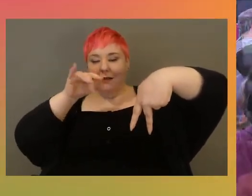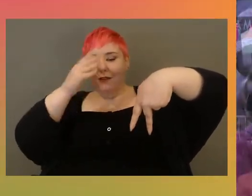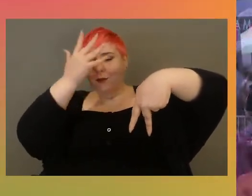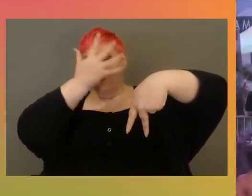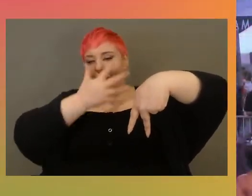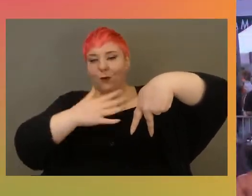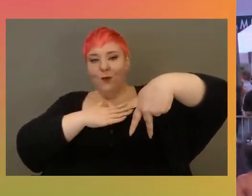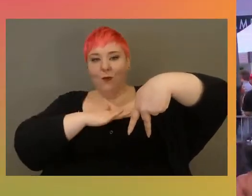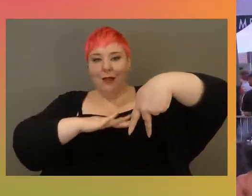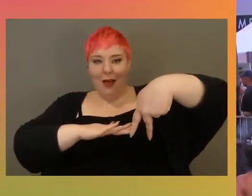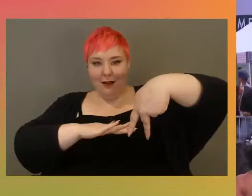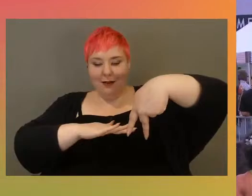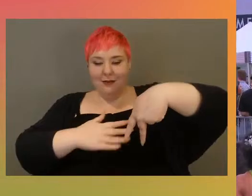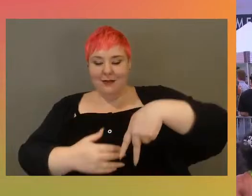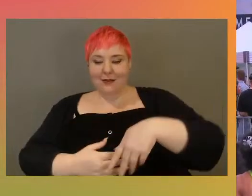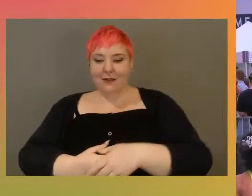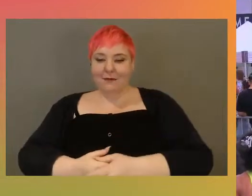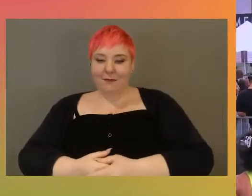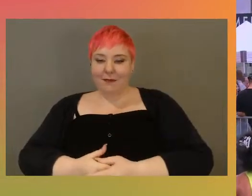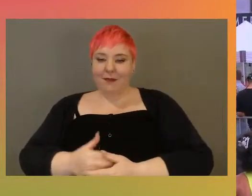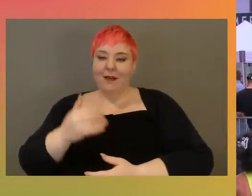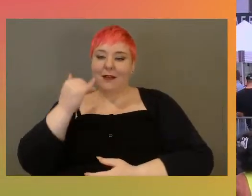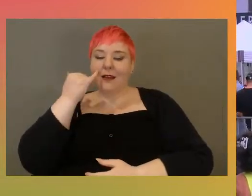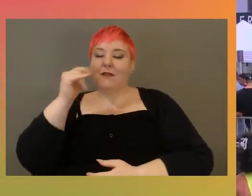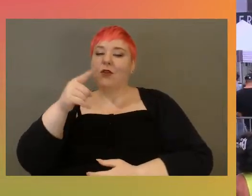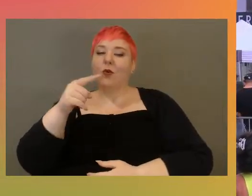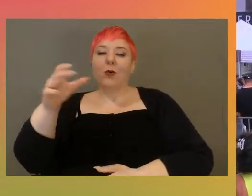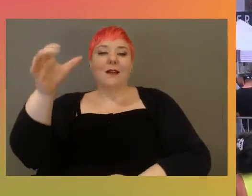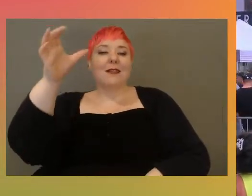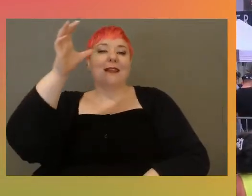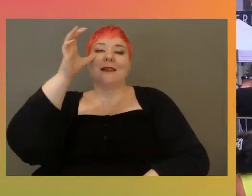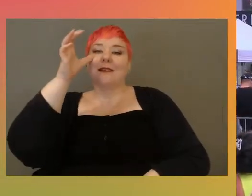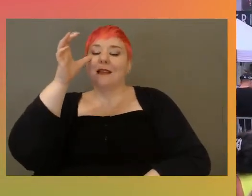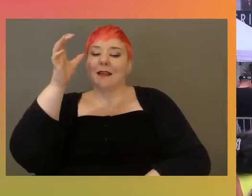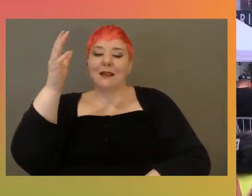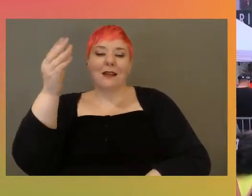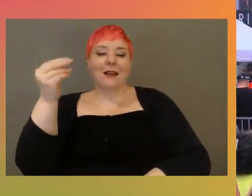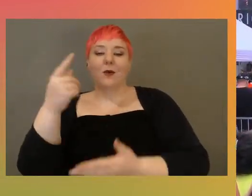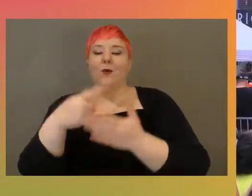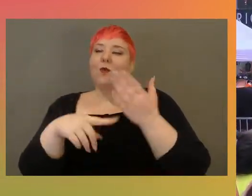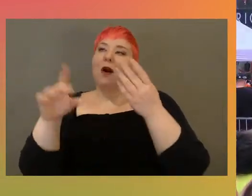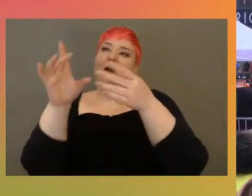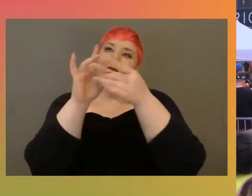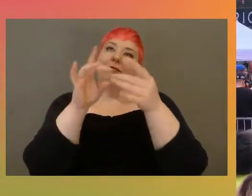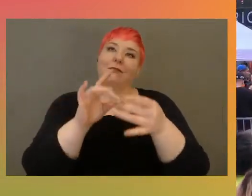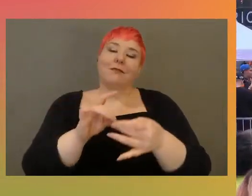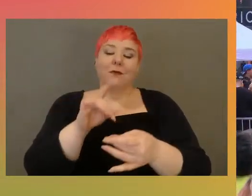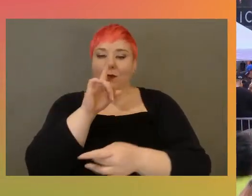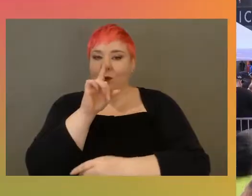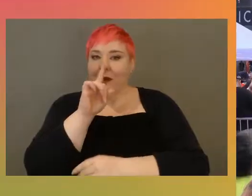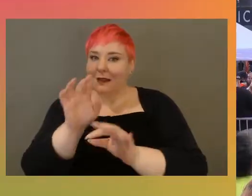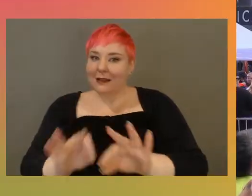BREATHING IN, A SOFTNESS ON